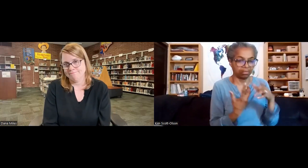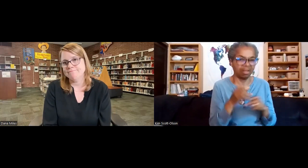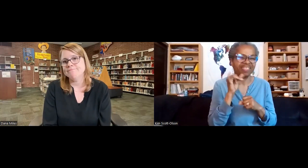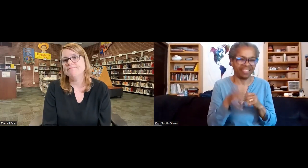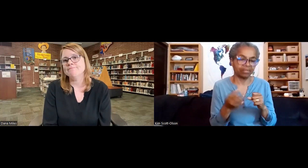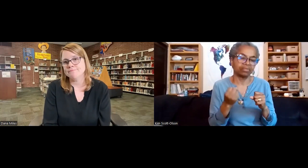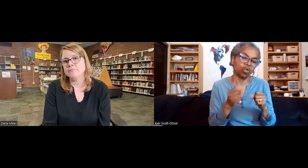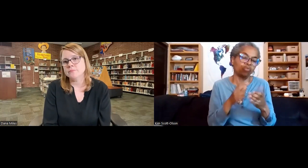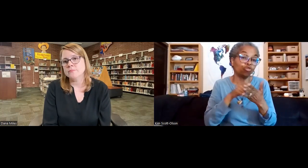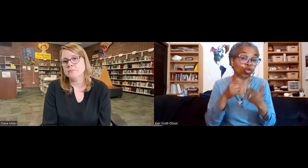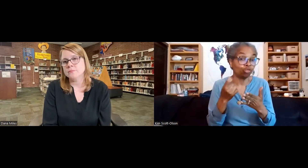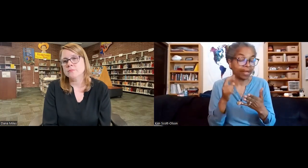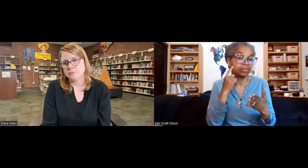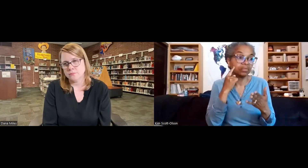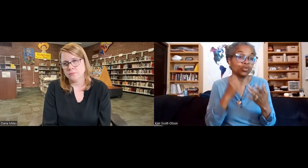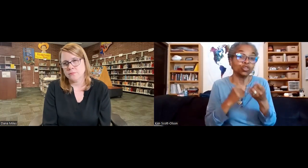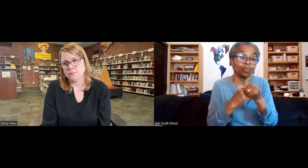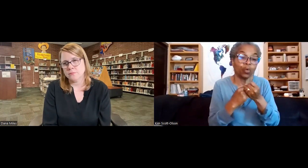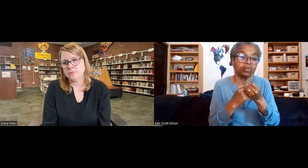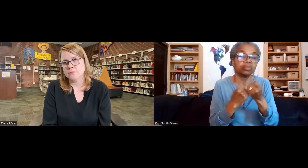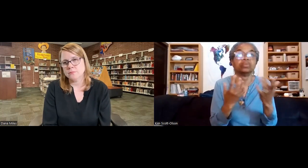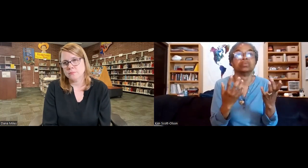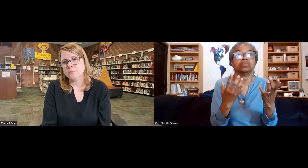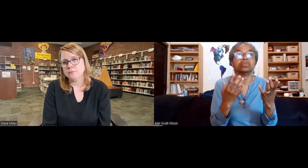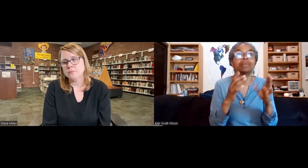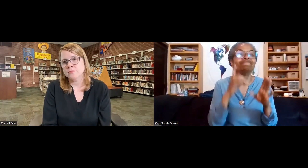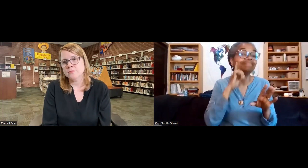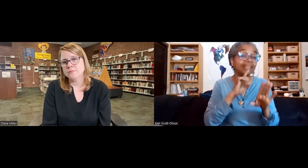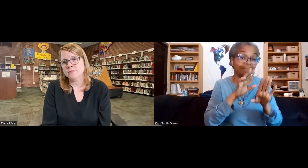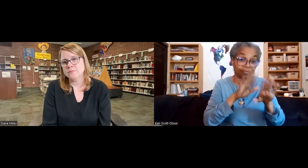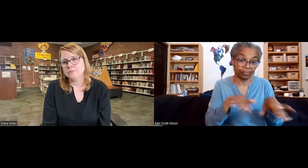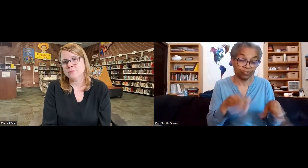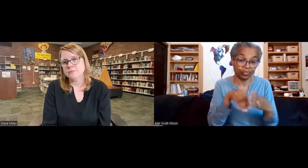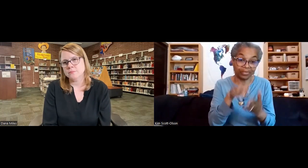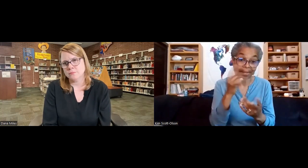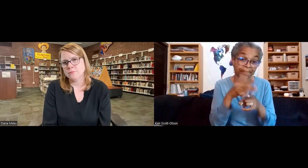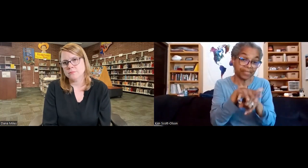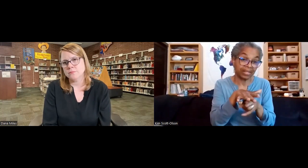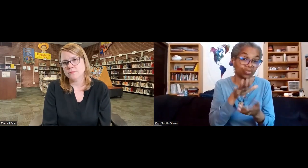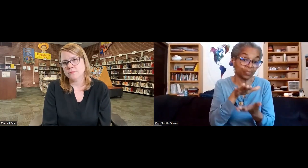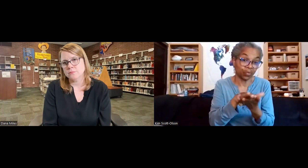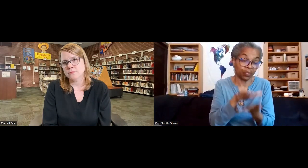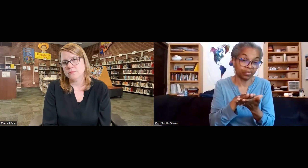So I wrote the grant to support Deaf children in mainstream schools.